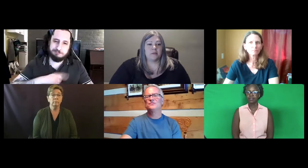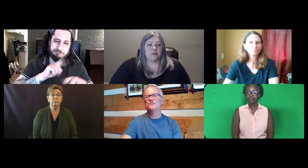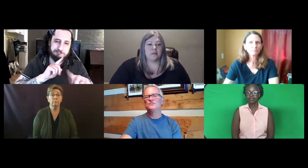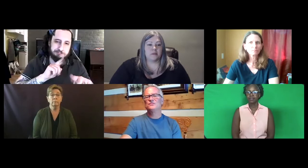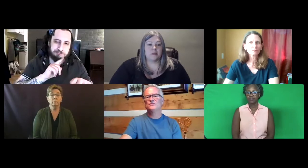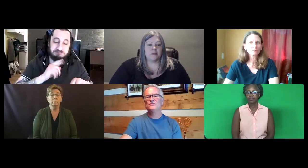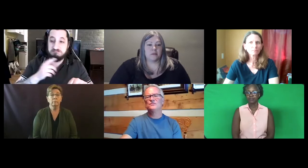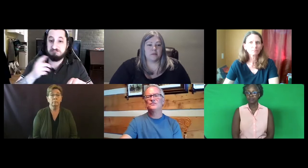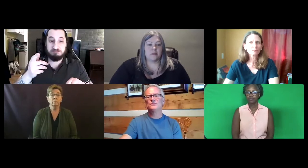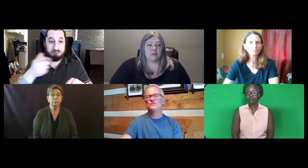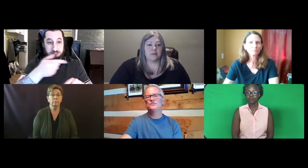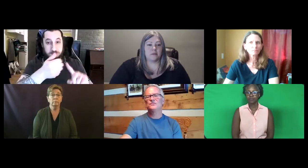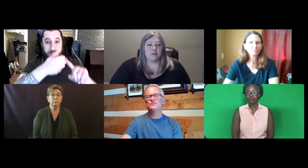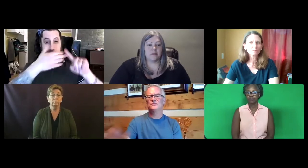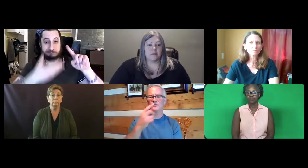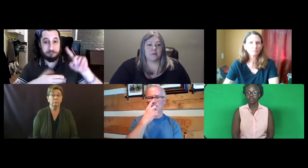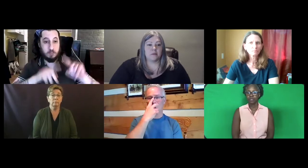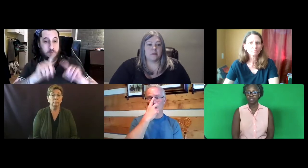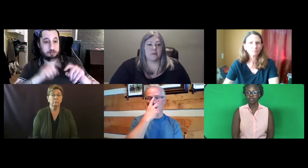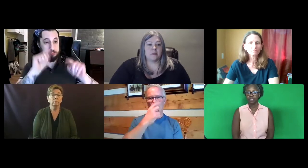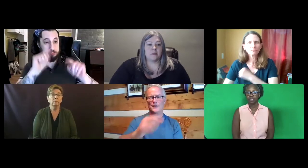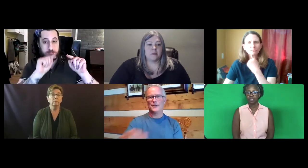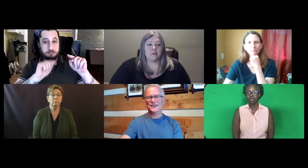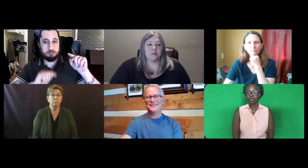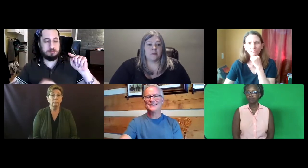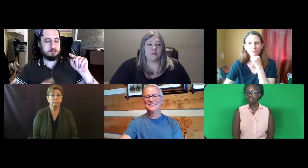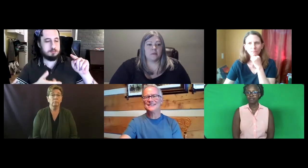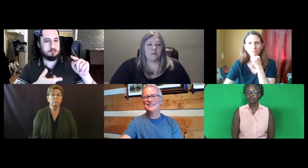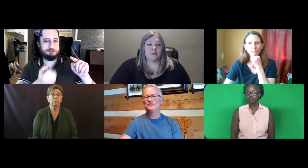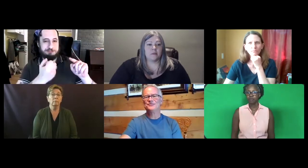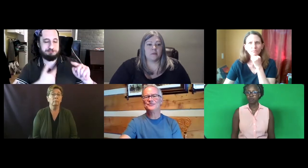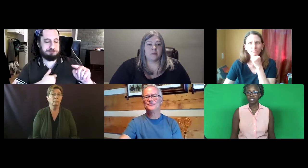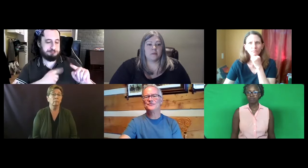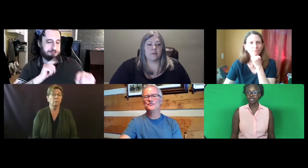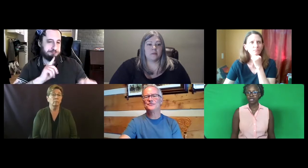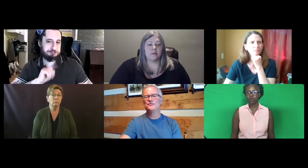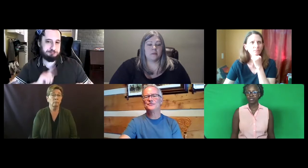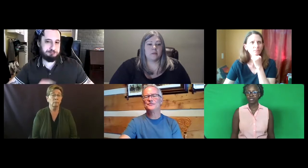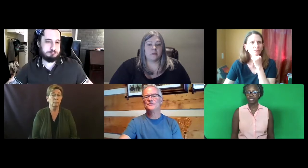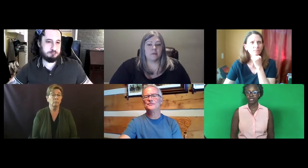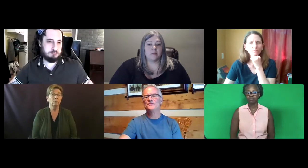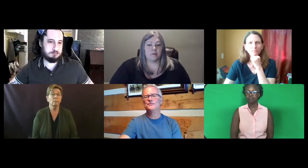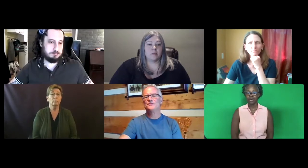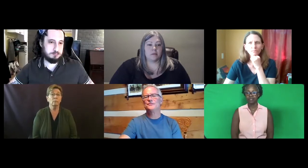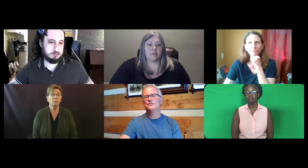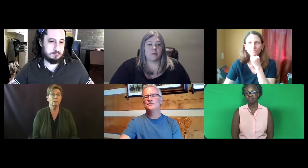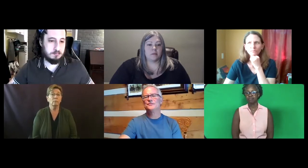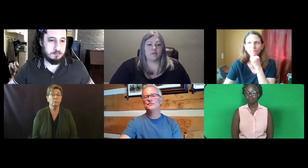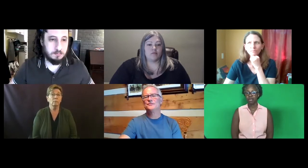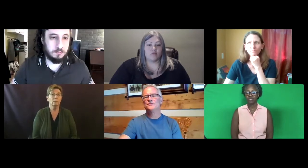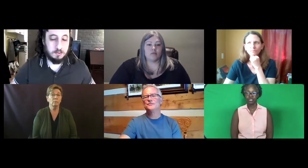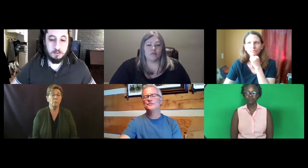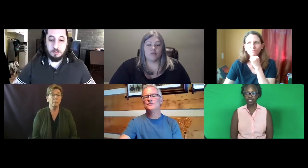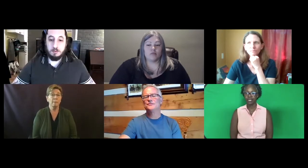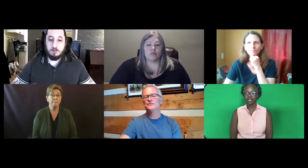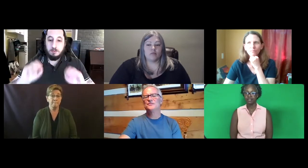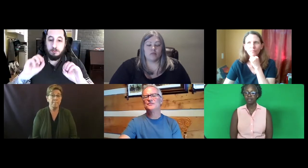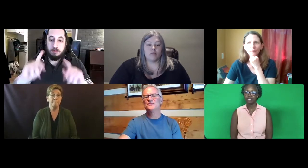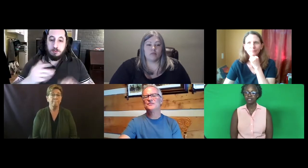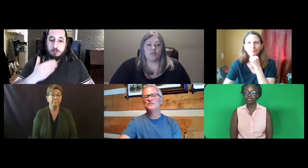If people want to submit their questions, then yes I'll address those at the end of